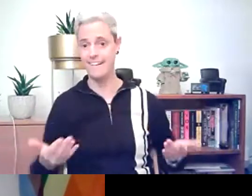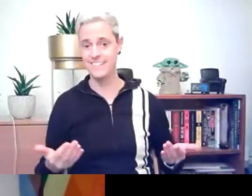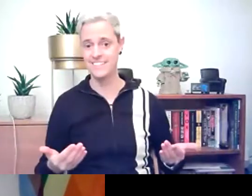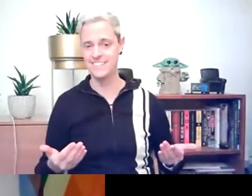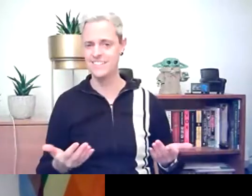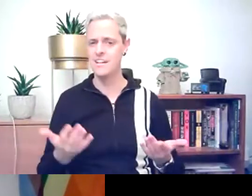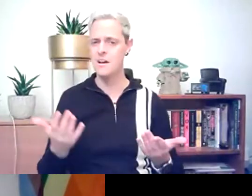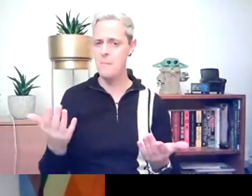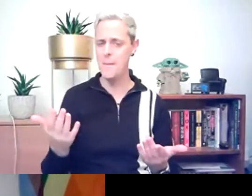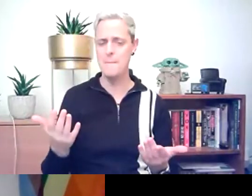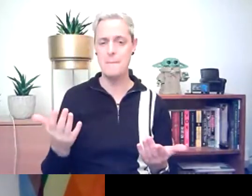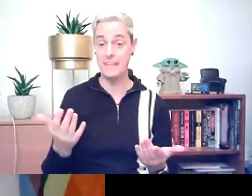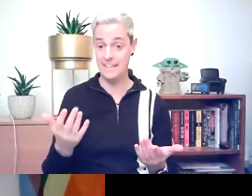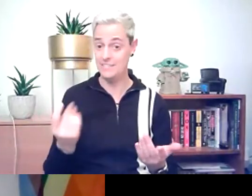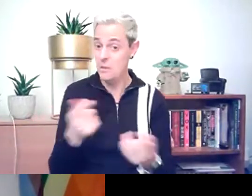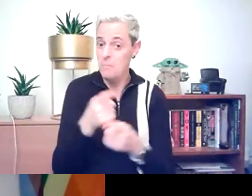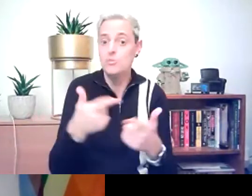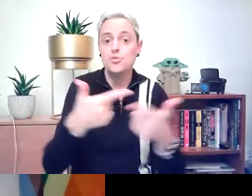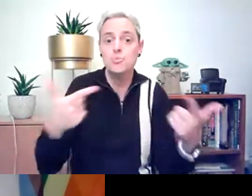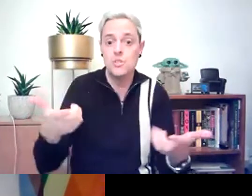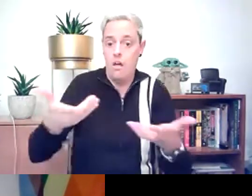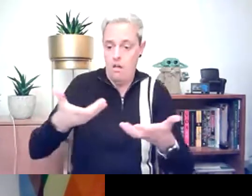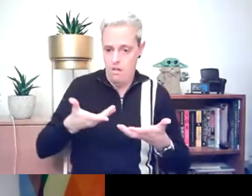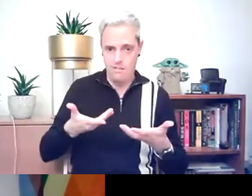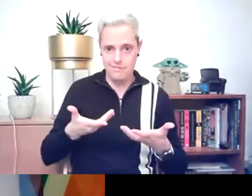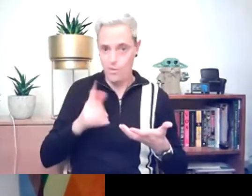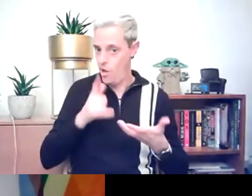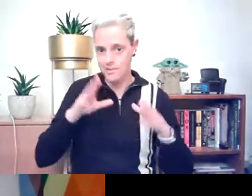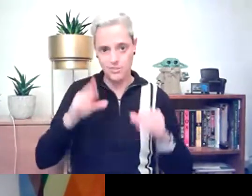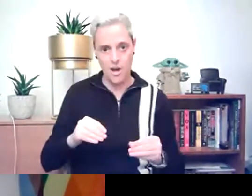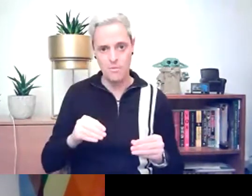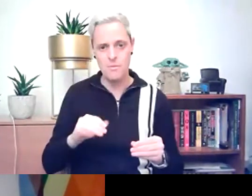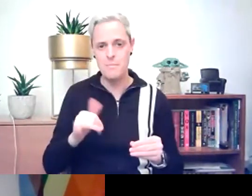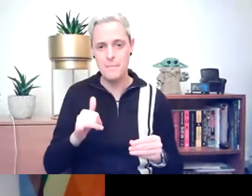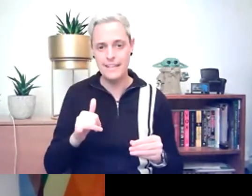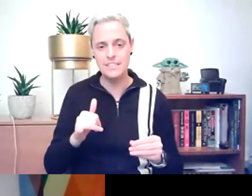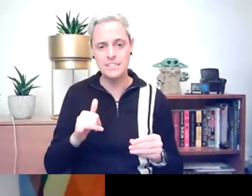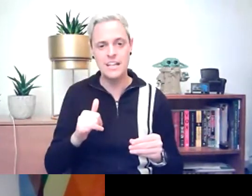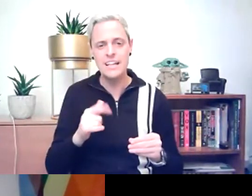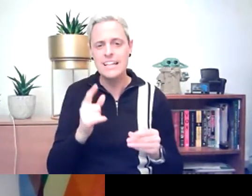literally, stopping it doing it in any small way that you can, to give yourself that mental